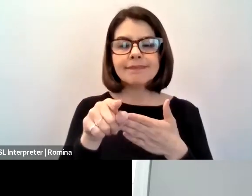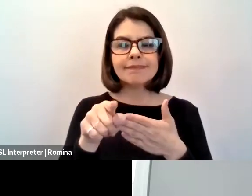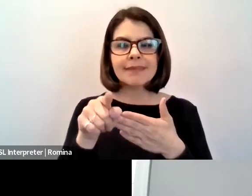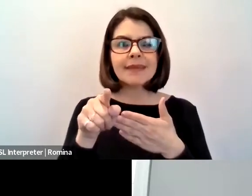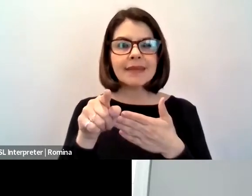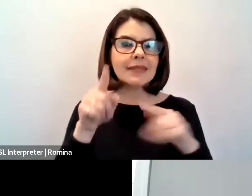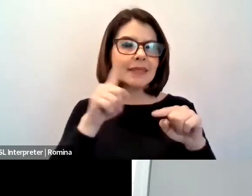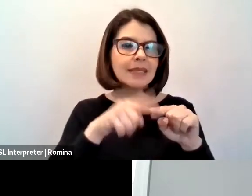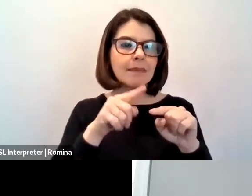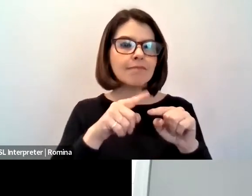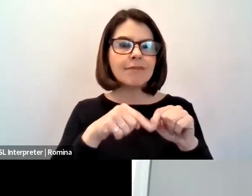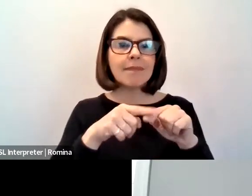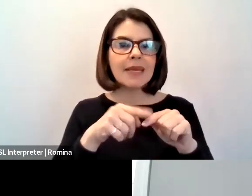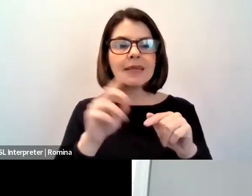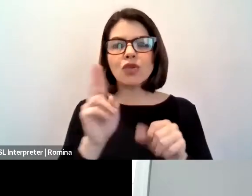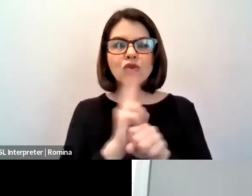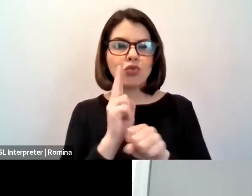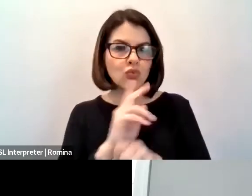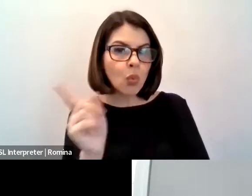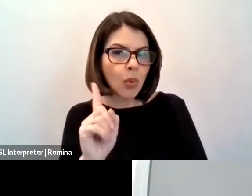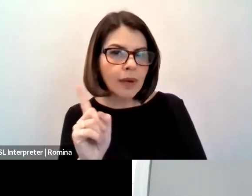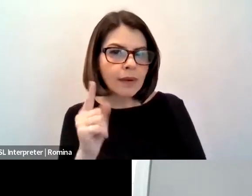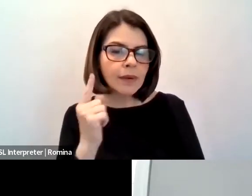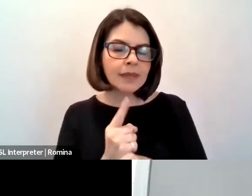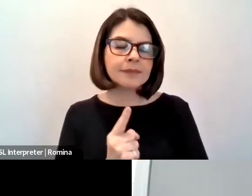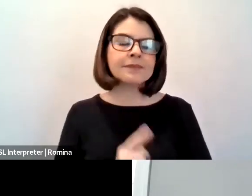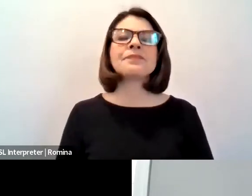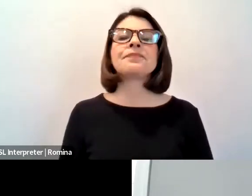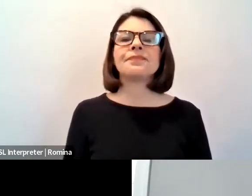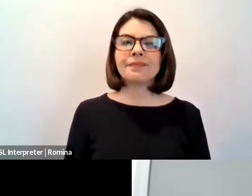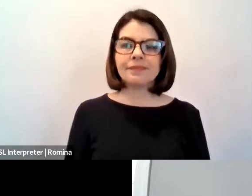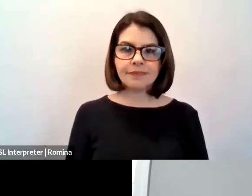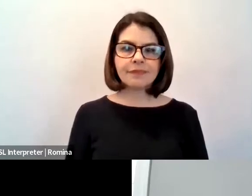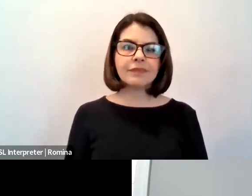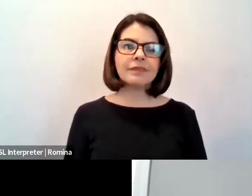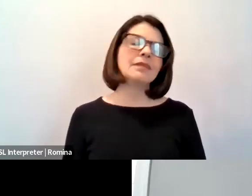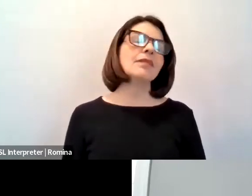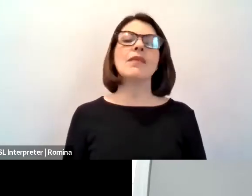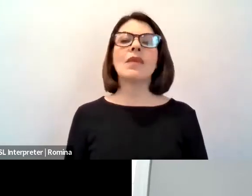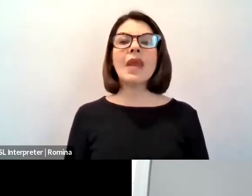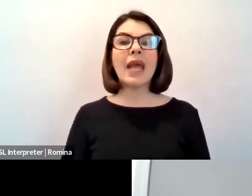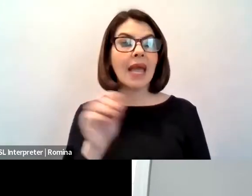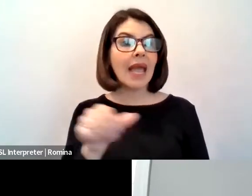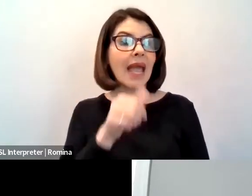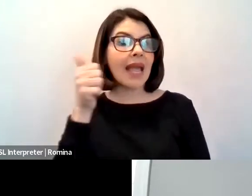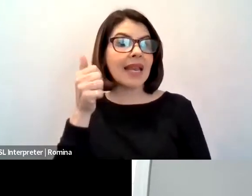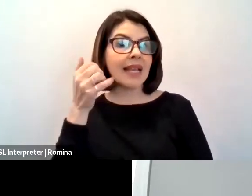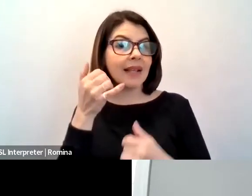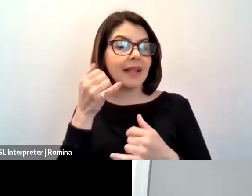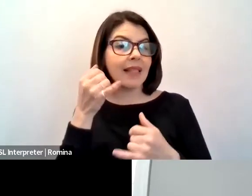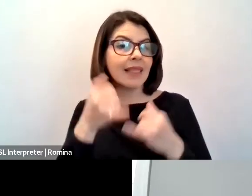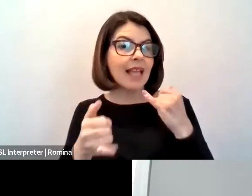depending on where it gets used. So- - Absolutely. Incredibly supportive. Any final thoughts before we wrap up here?